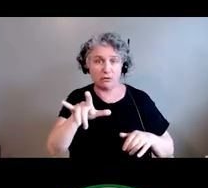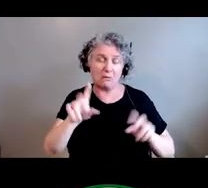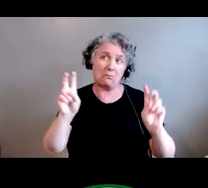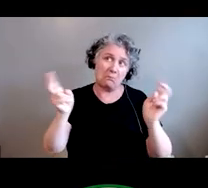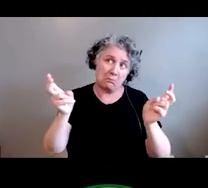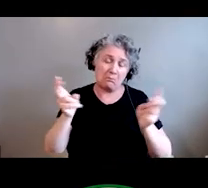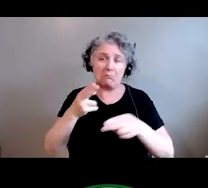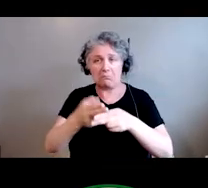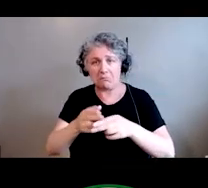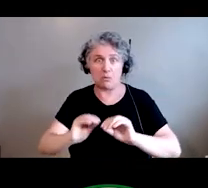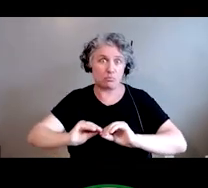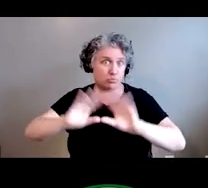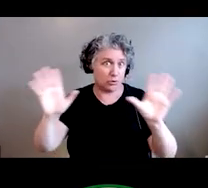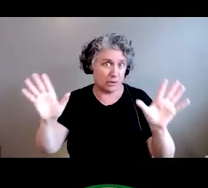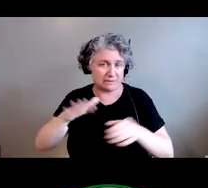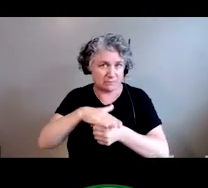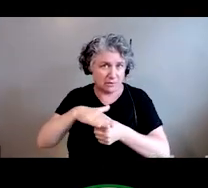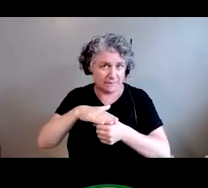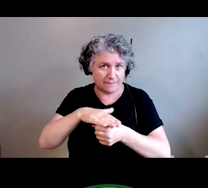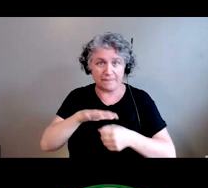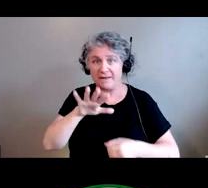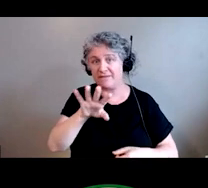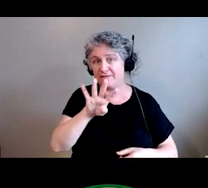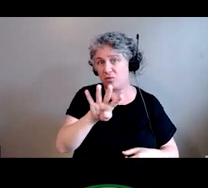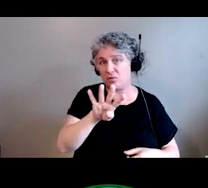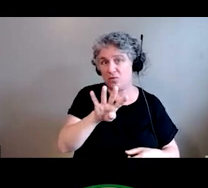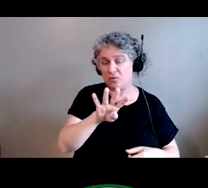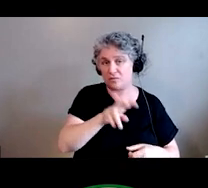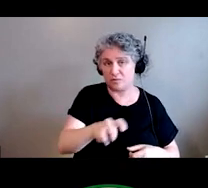The other type of bright spot that's important to mention though are those exemplar projects